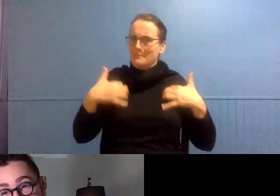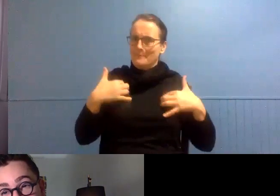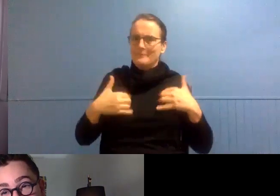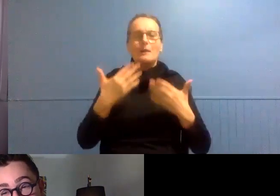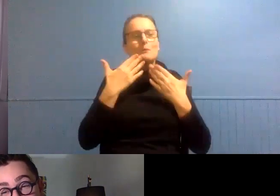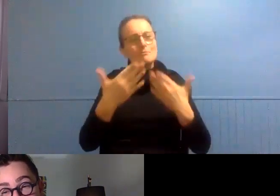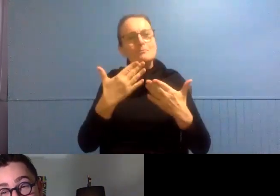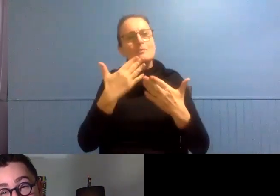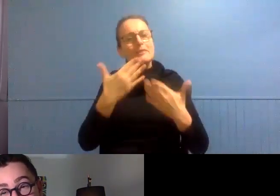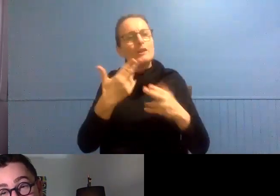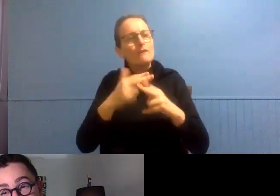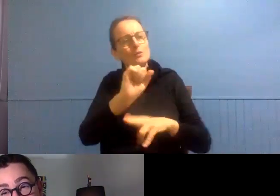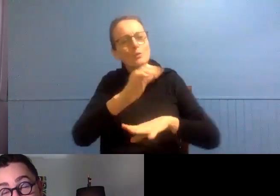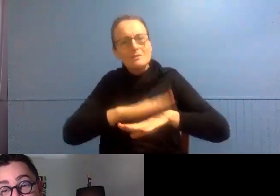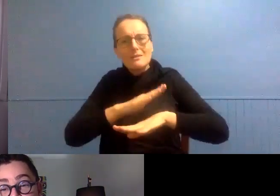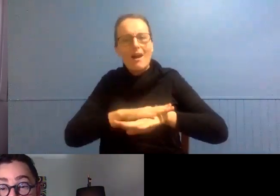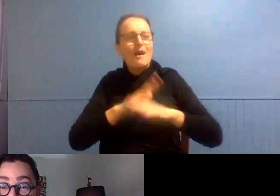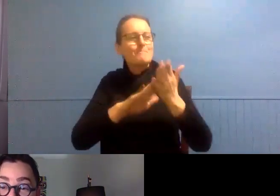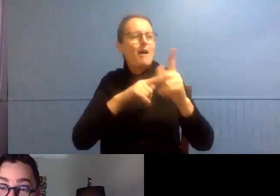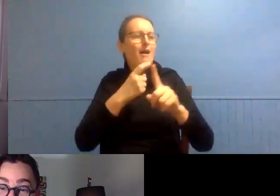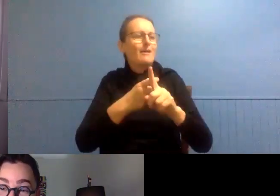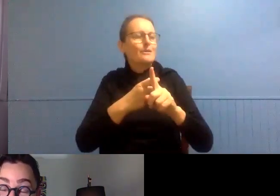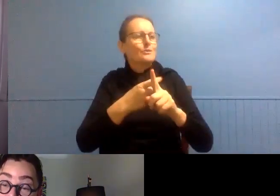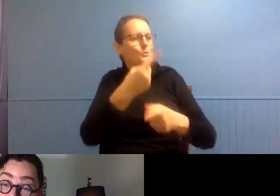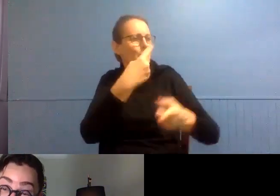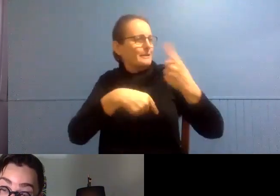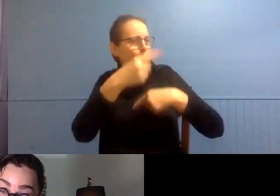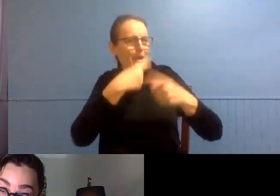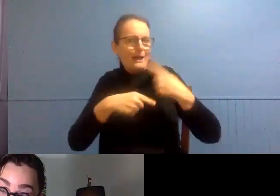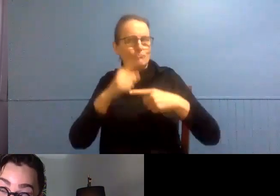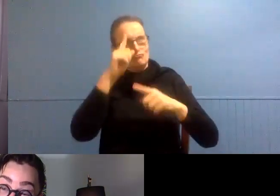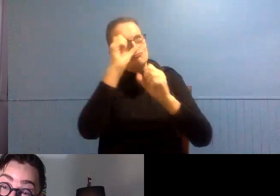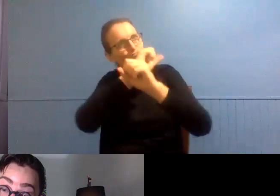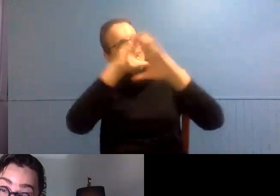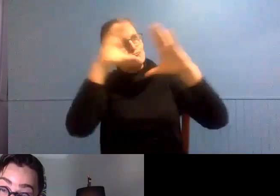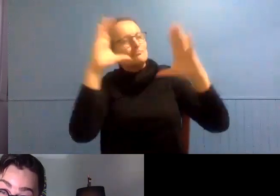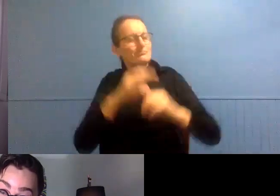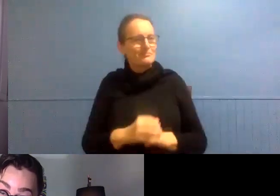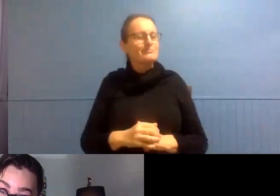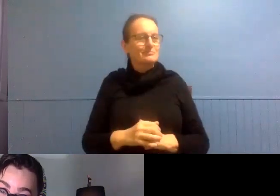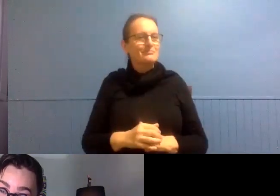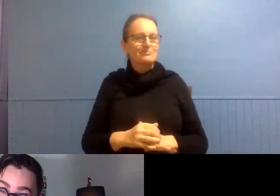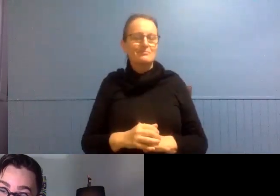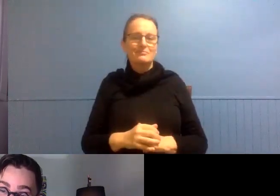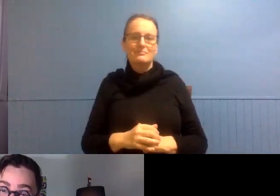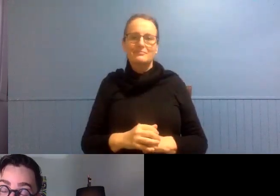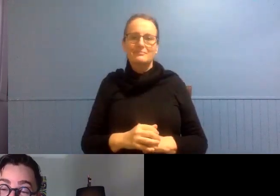appreciate you taking the time, Mark, to share what that may look like and look for our peoples.